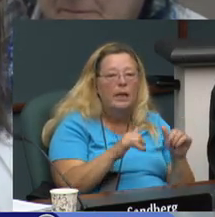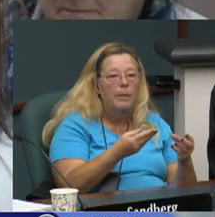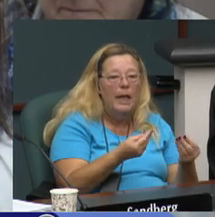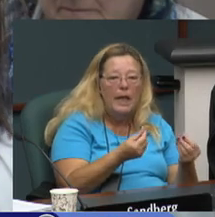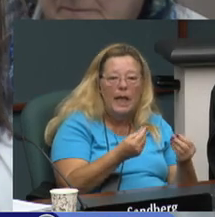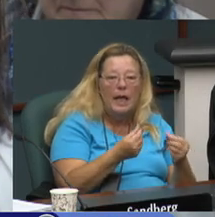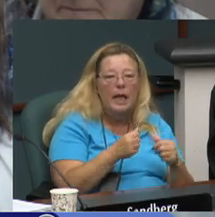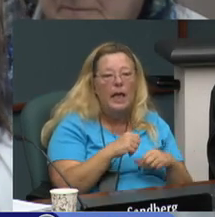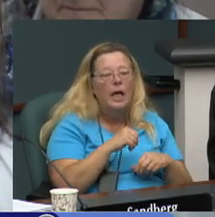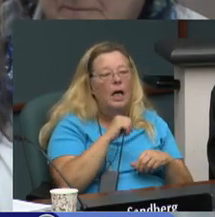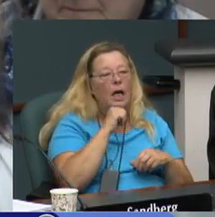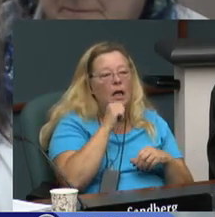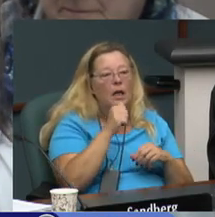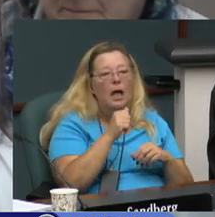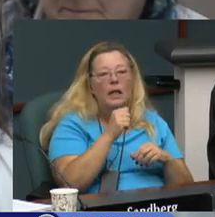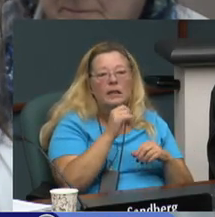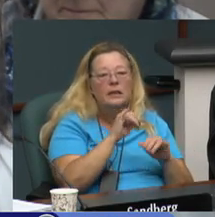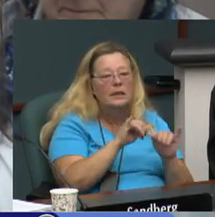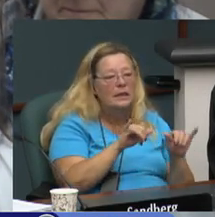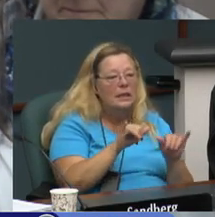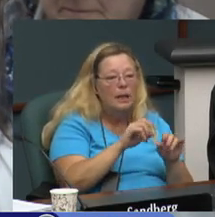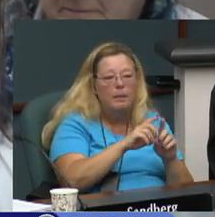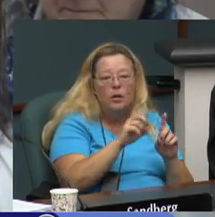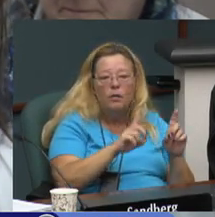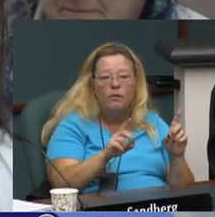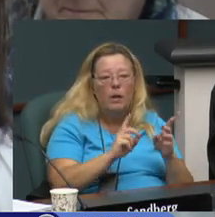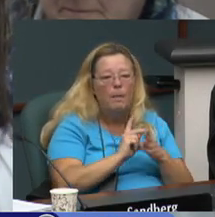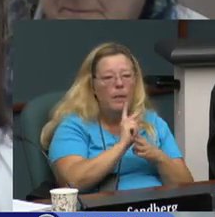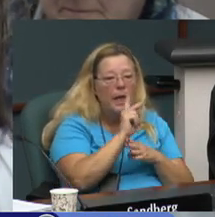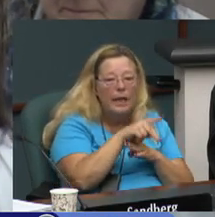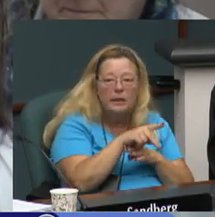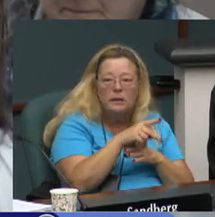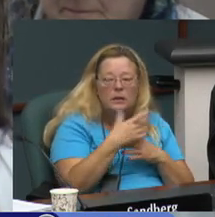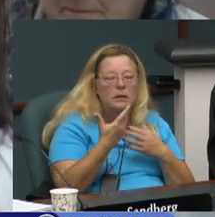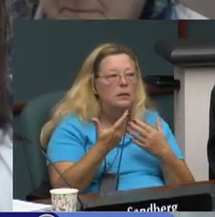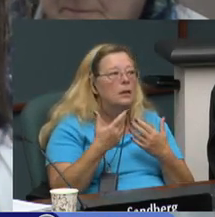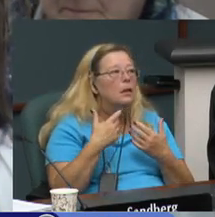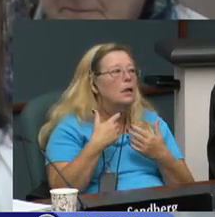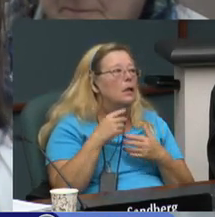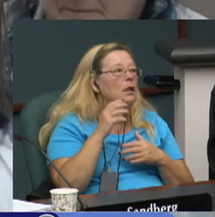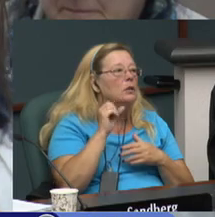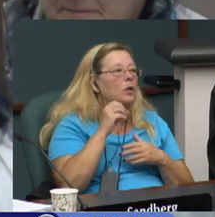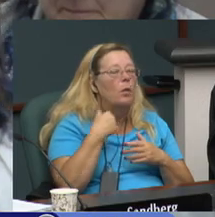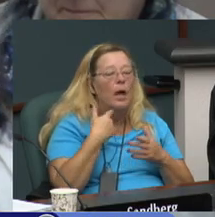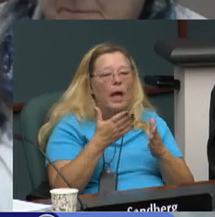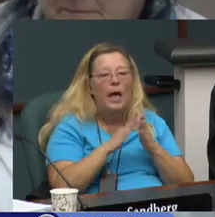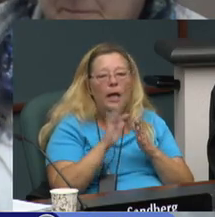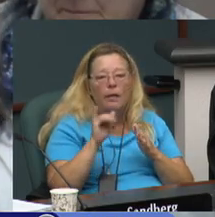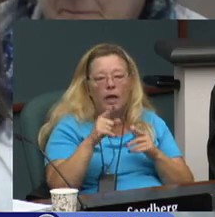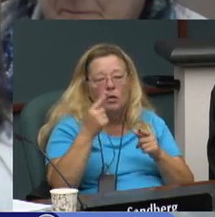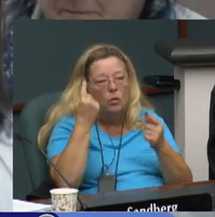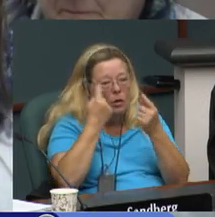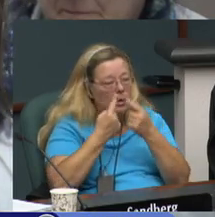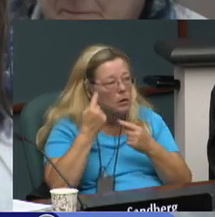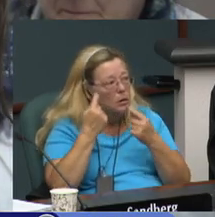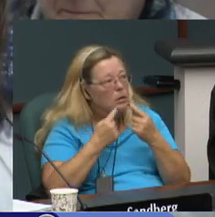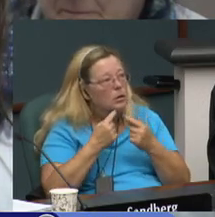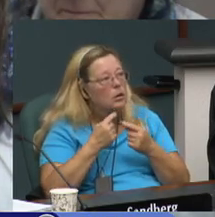same diversity of plants and so I would ask again that you consider preserving